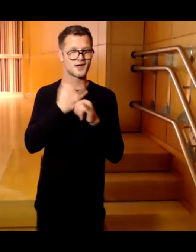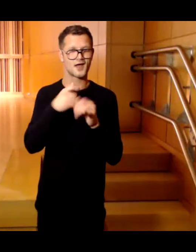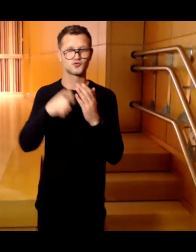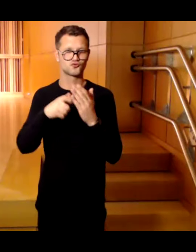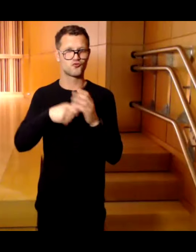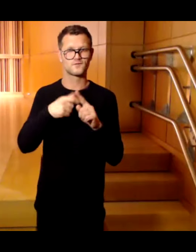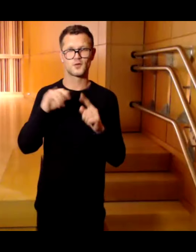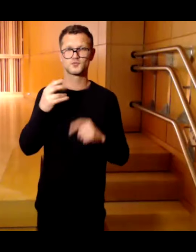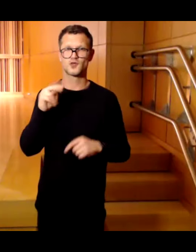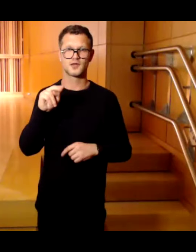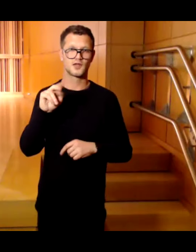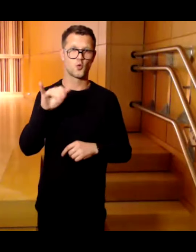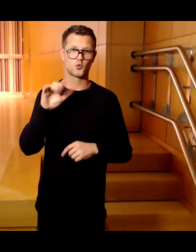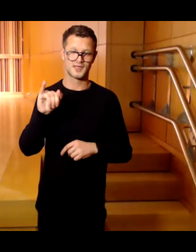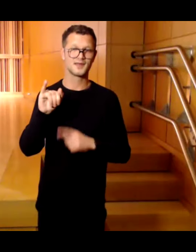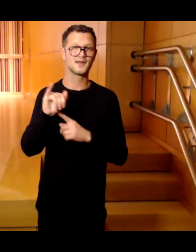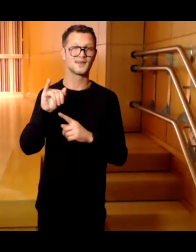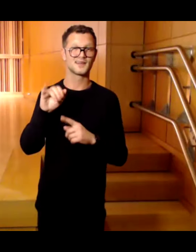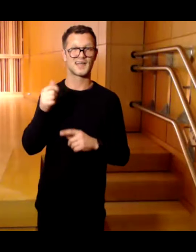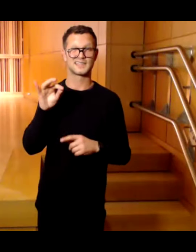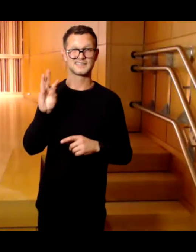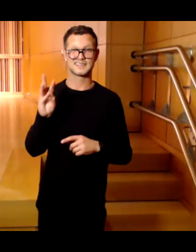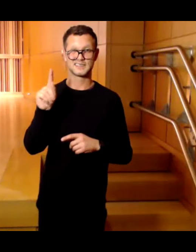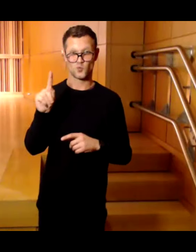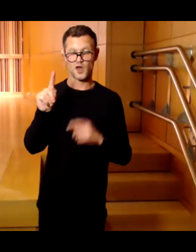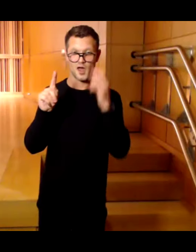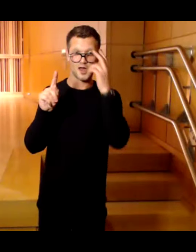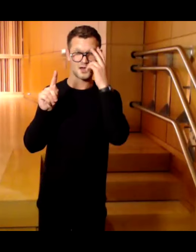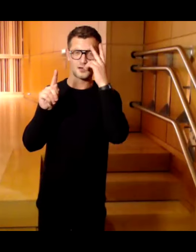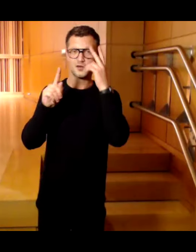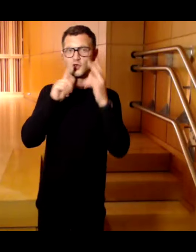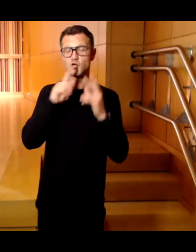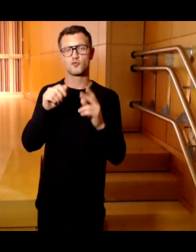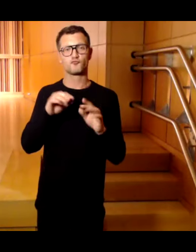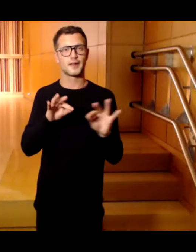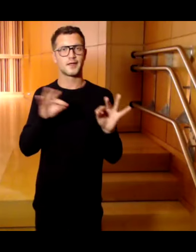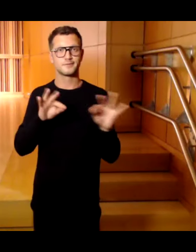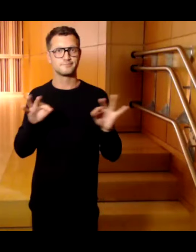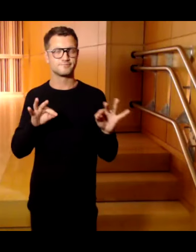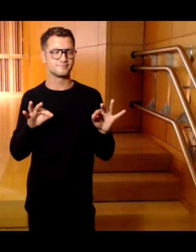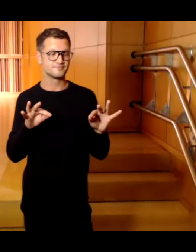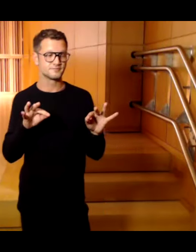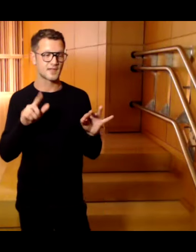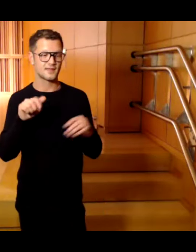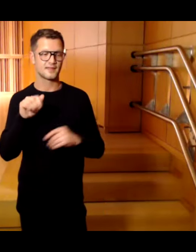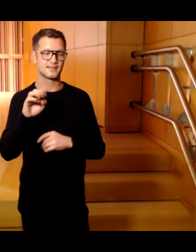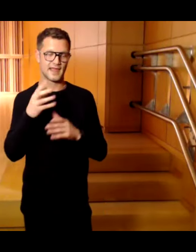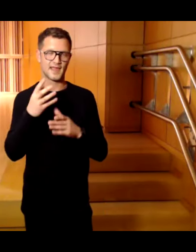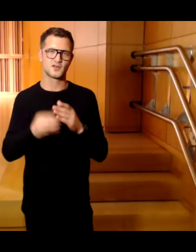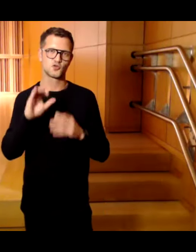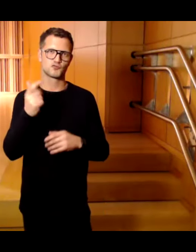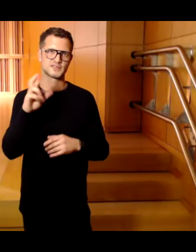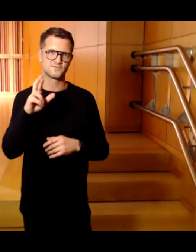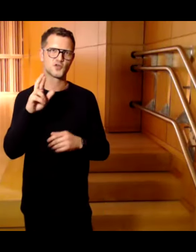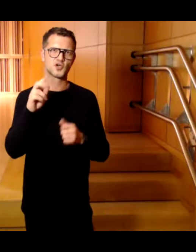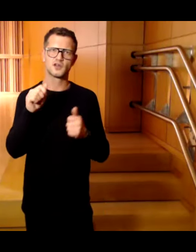In 1961, and on whose masthead Literary Titans. including Woolish, and the late Christopher O'Keekbo, among countless others, have served.